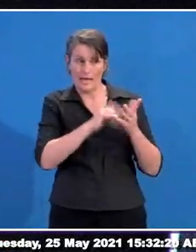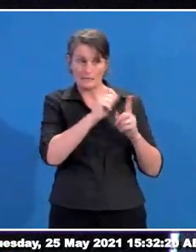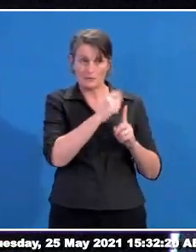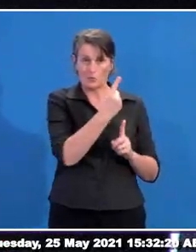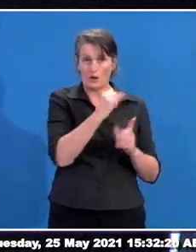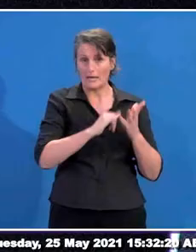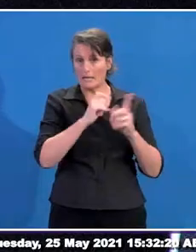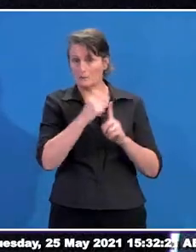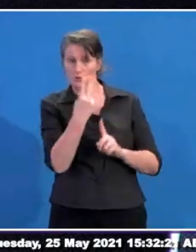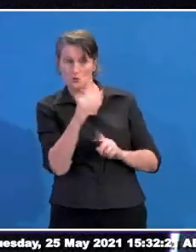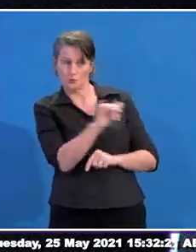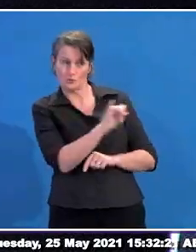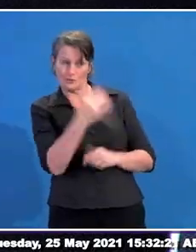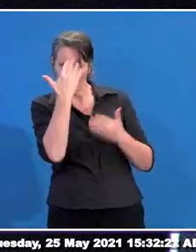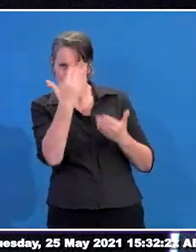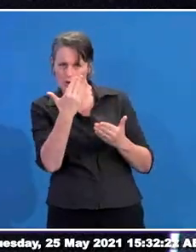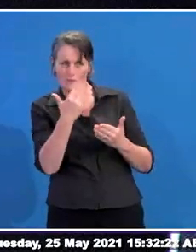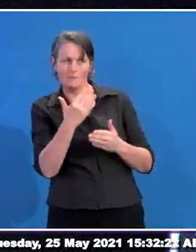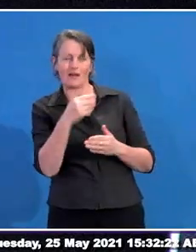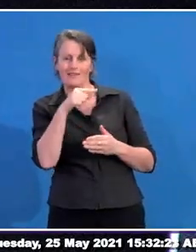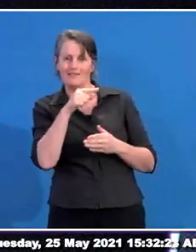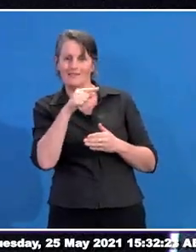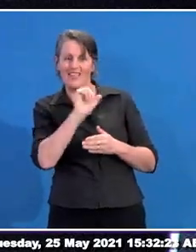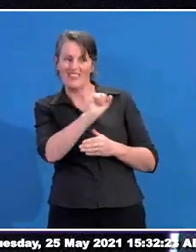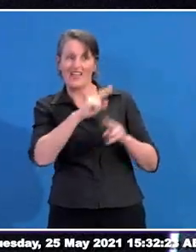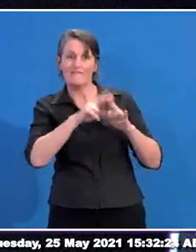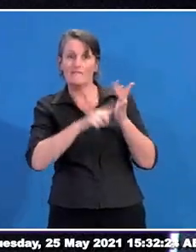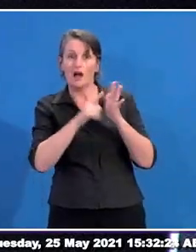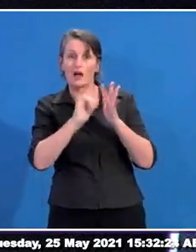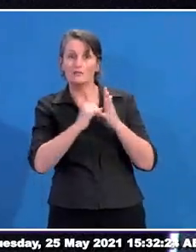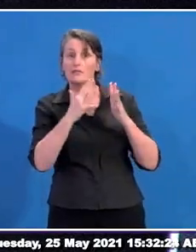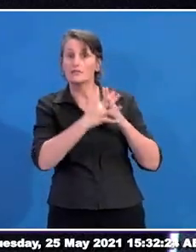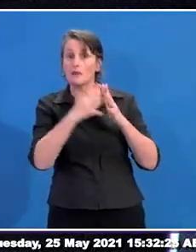files, the Working with Children check had not been verified.